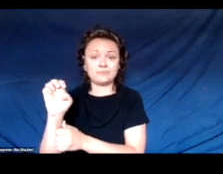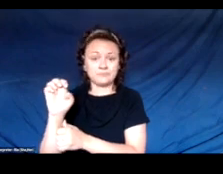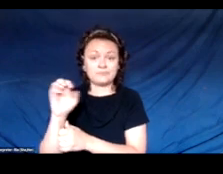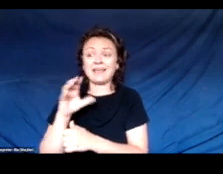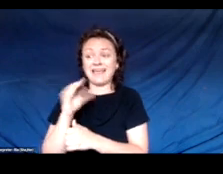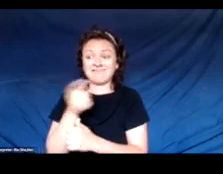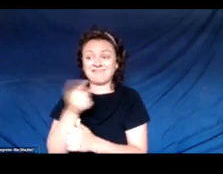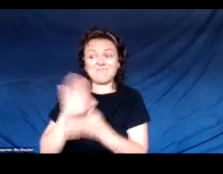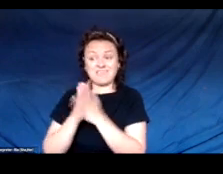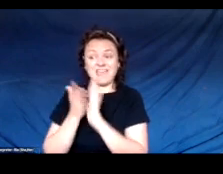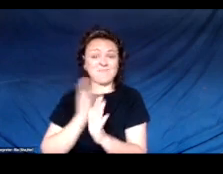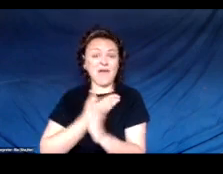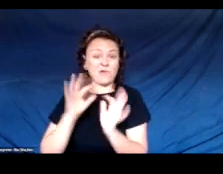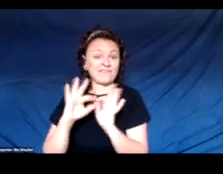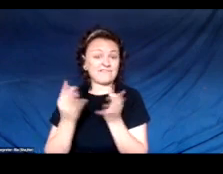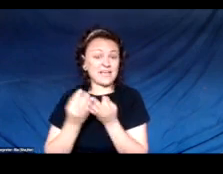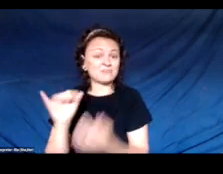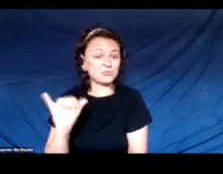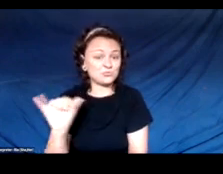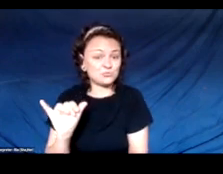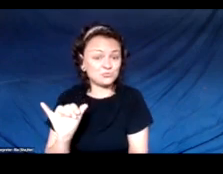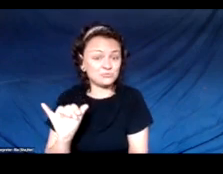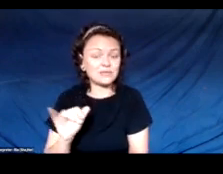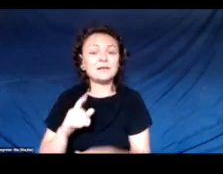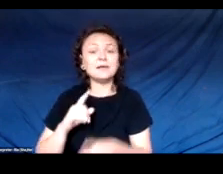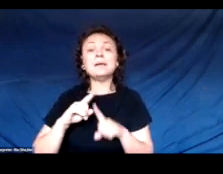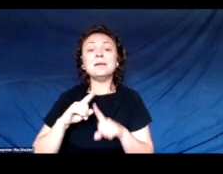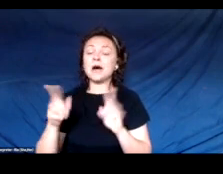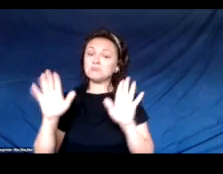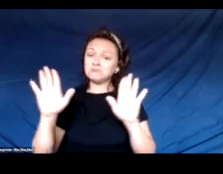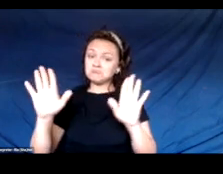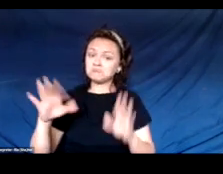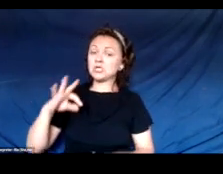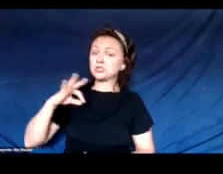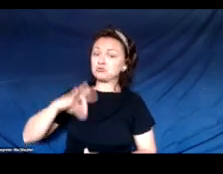But I do credit both of our parents for helping out